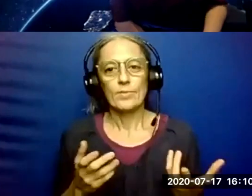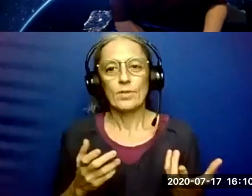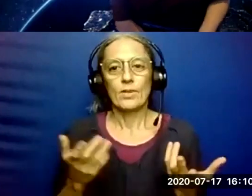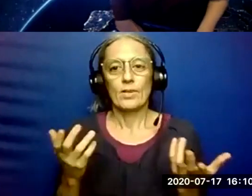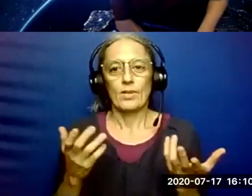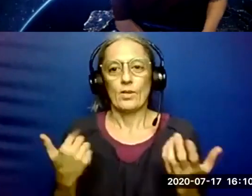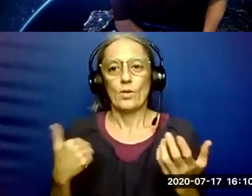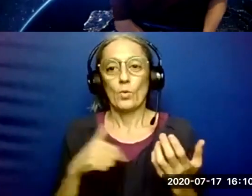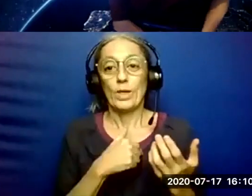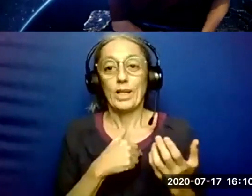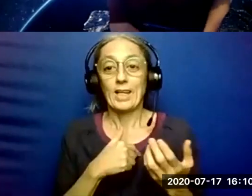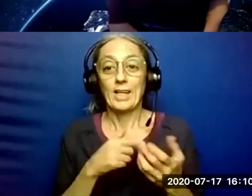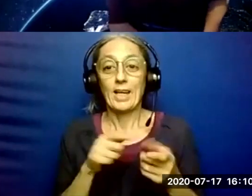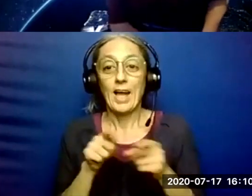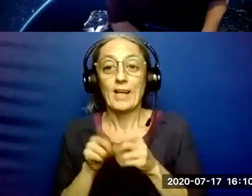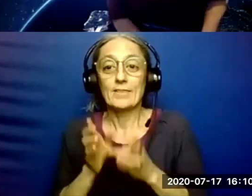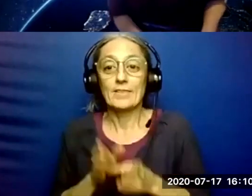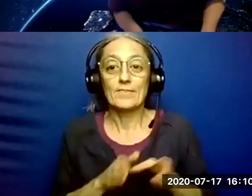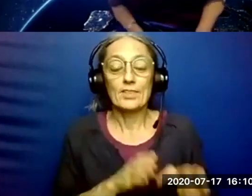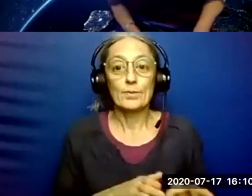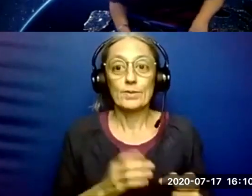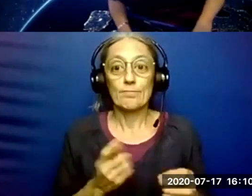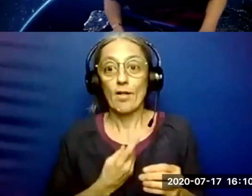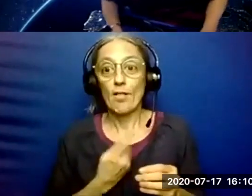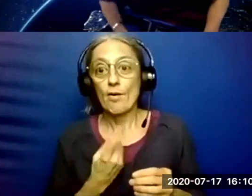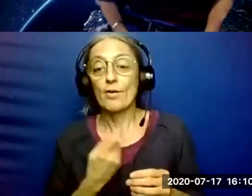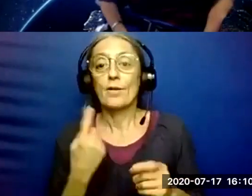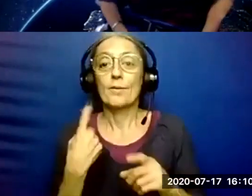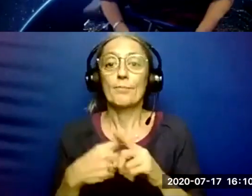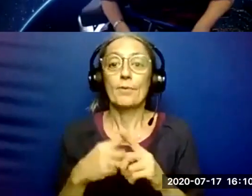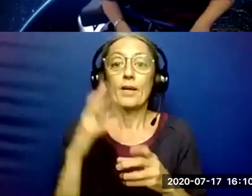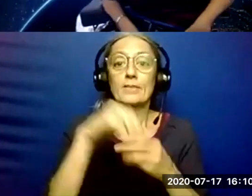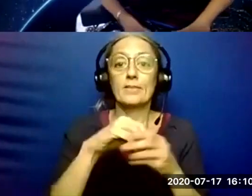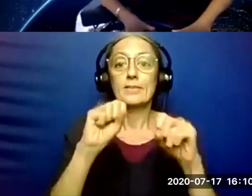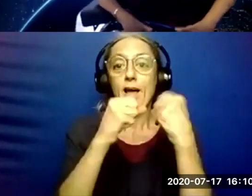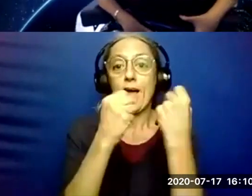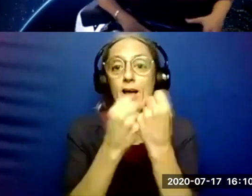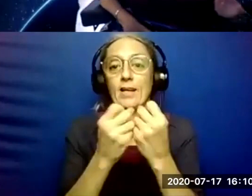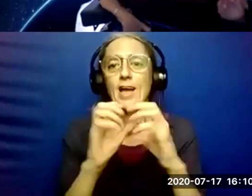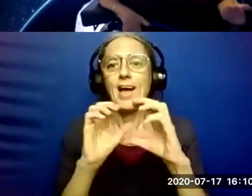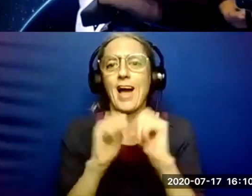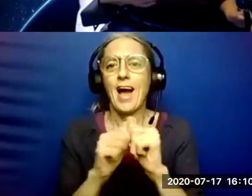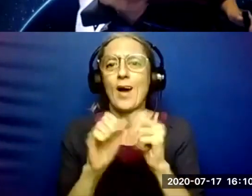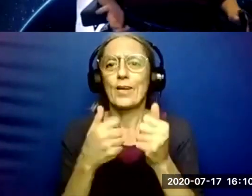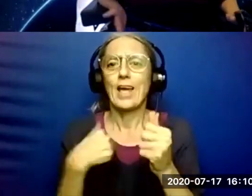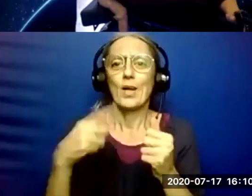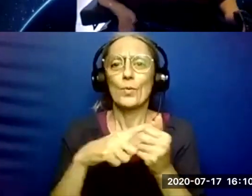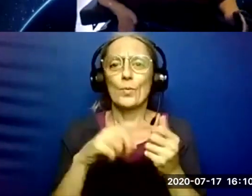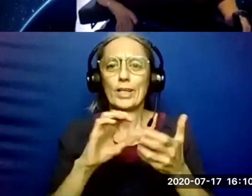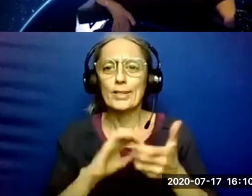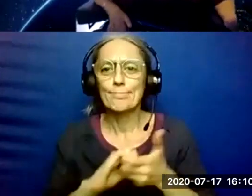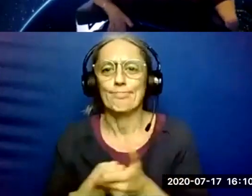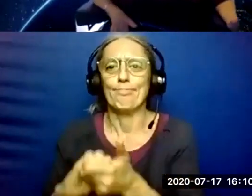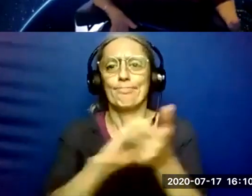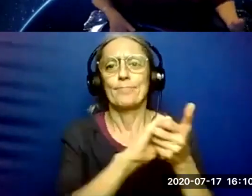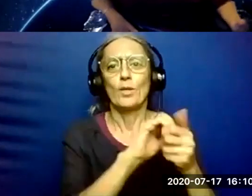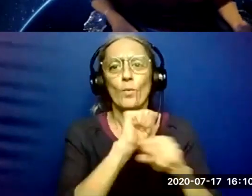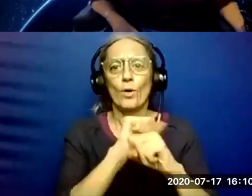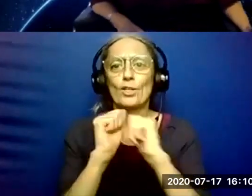can do to address these problems. I think as disabled individuals, we